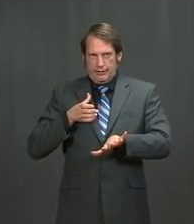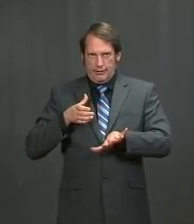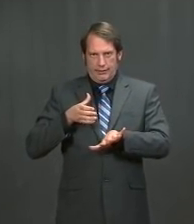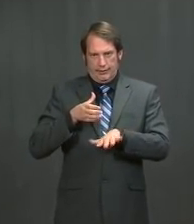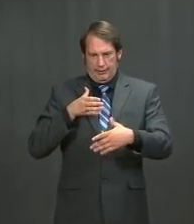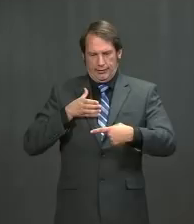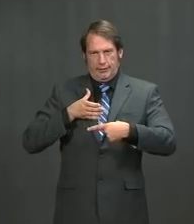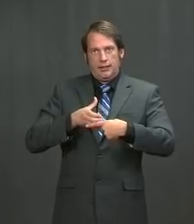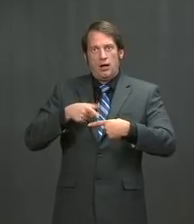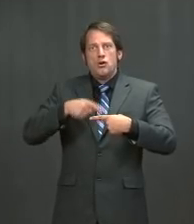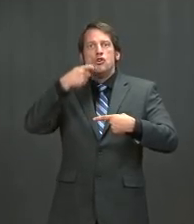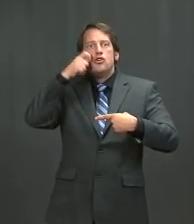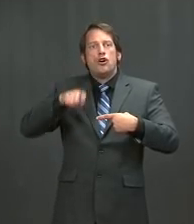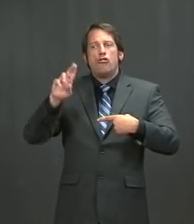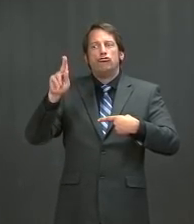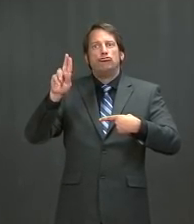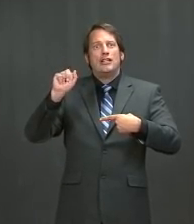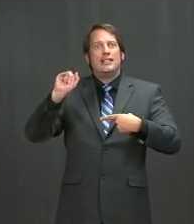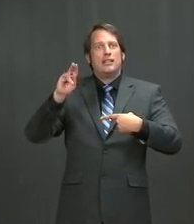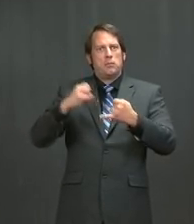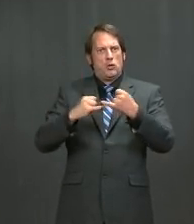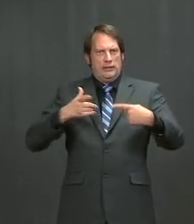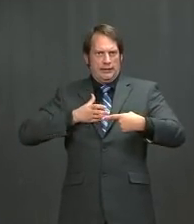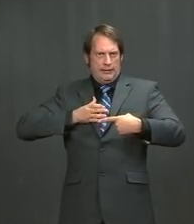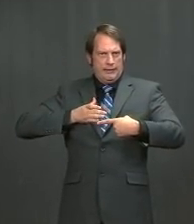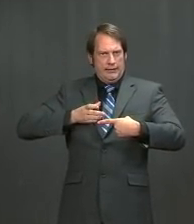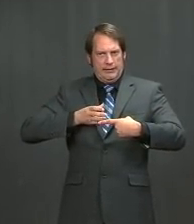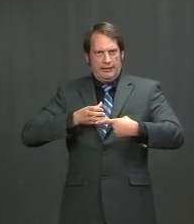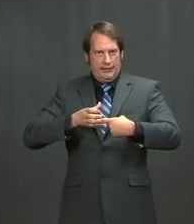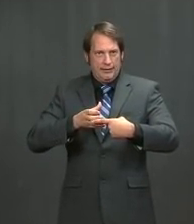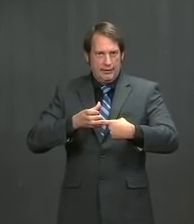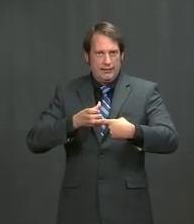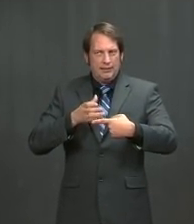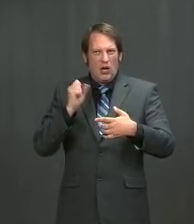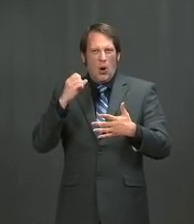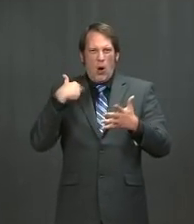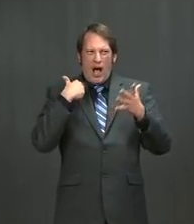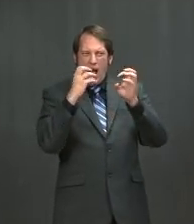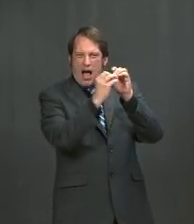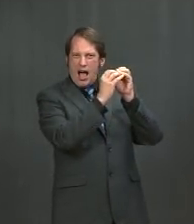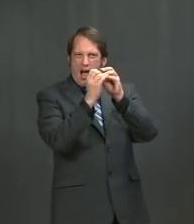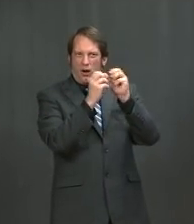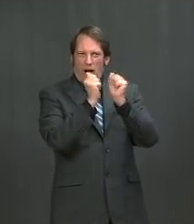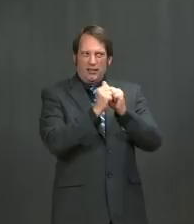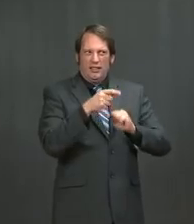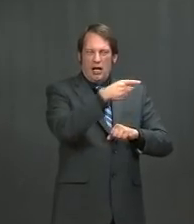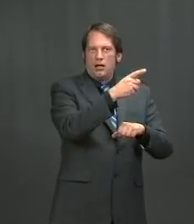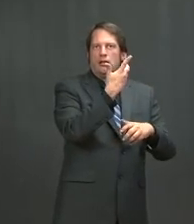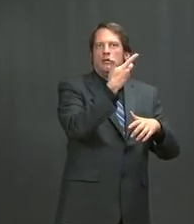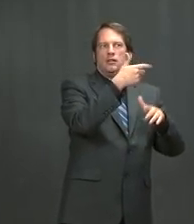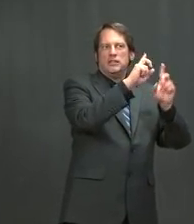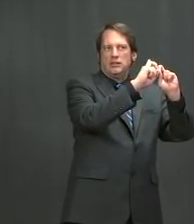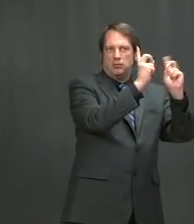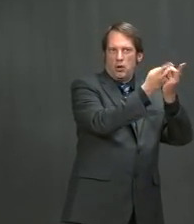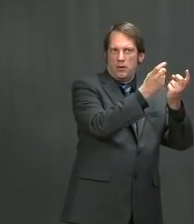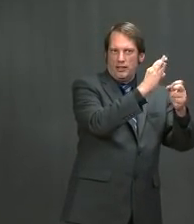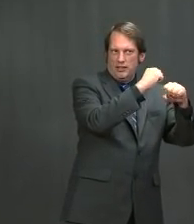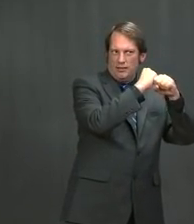at the Secretary of State and Secretary of Defense level, which is pretty high, as we all know, but I don't have any calls from the President to predict for you.